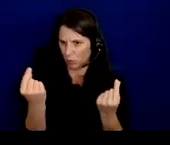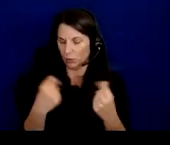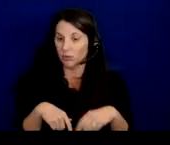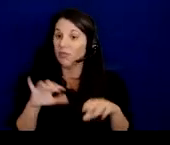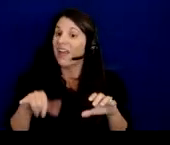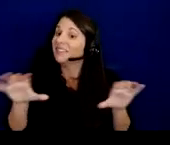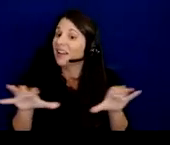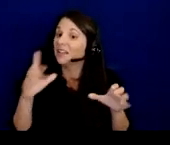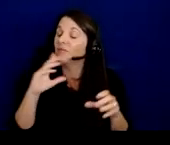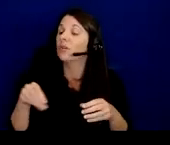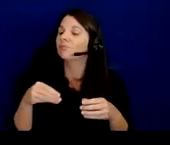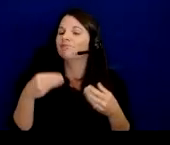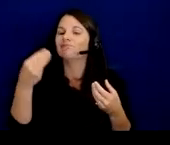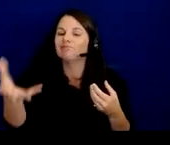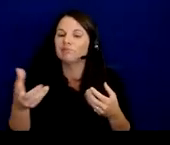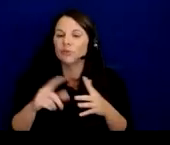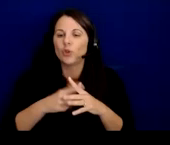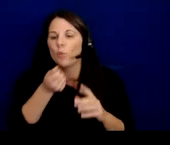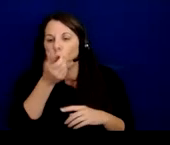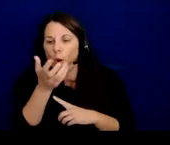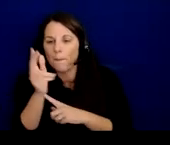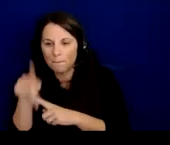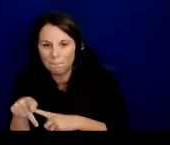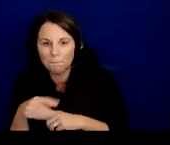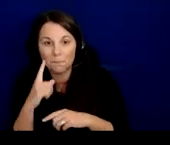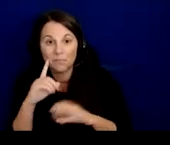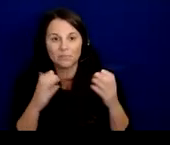But one of the groups identified the issue of students